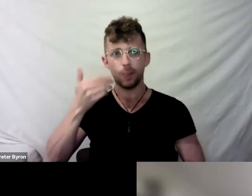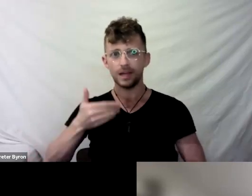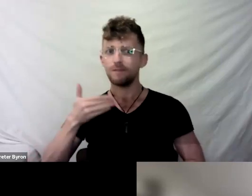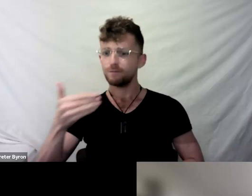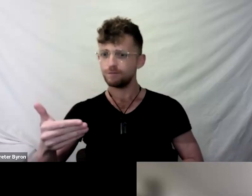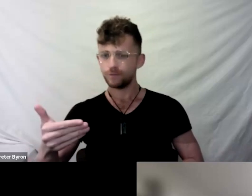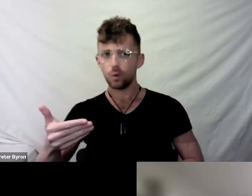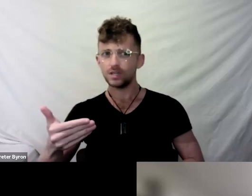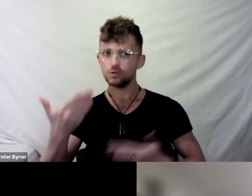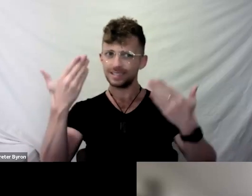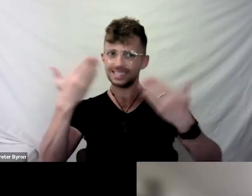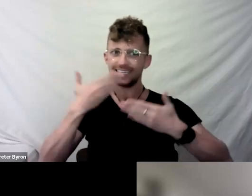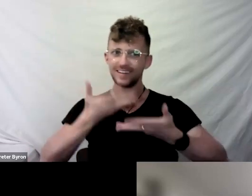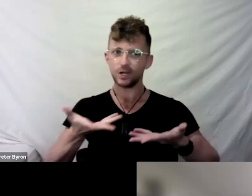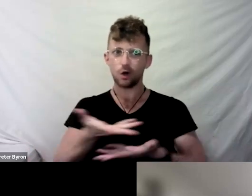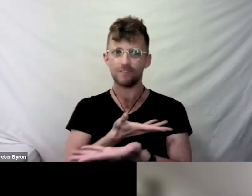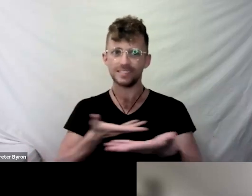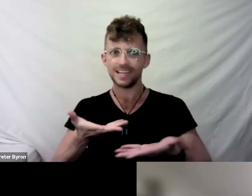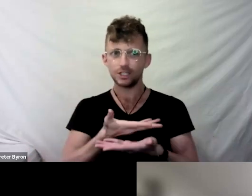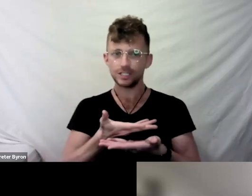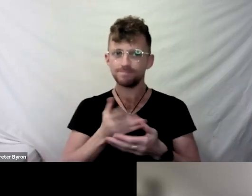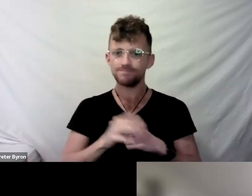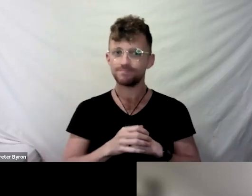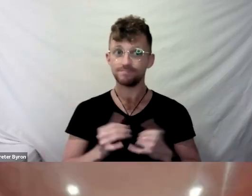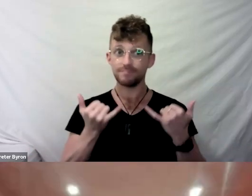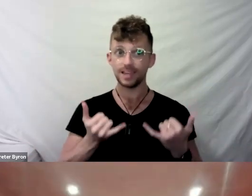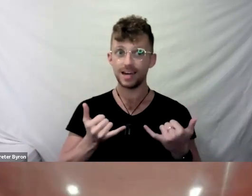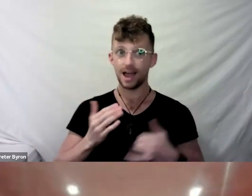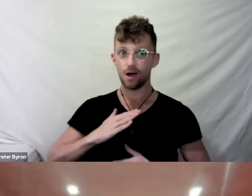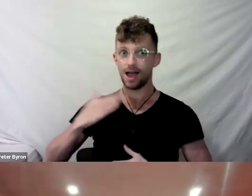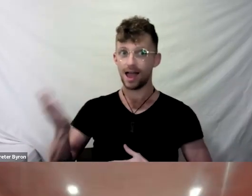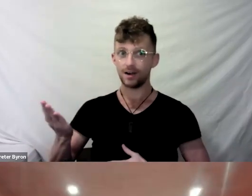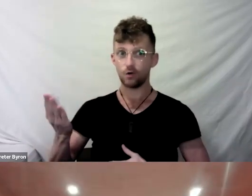I’d like to pass it over to my colleague, Vic.